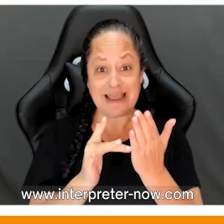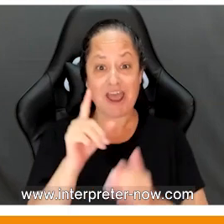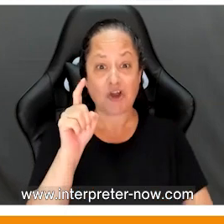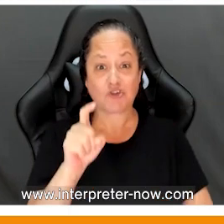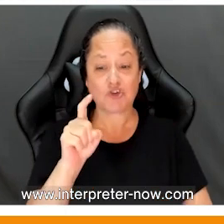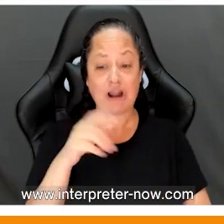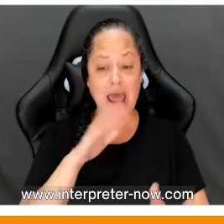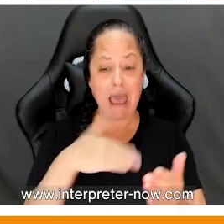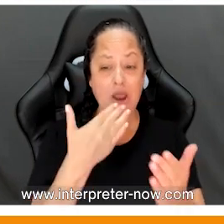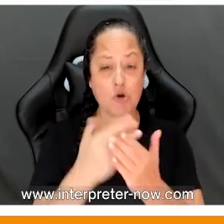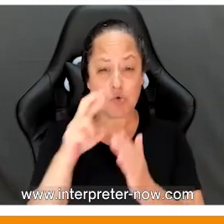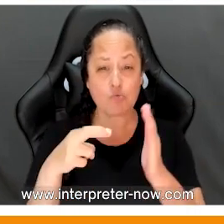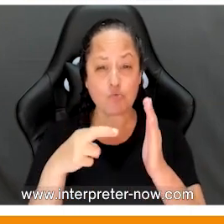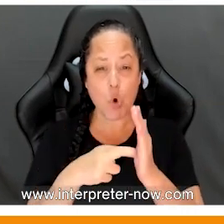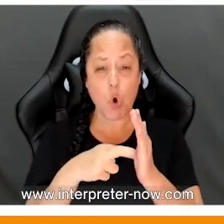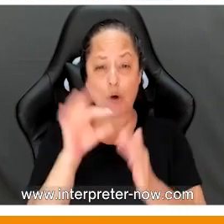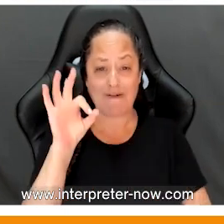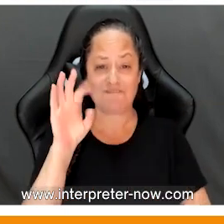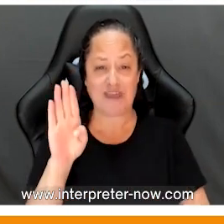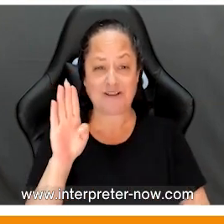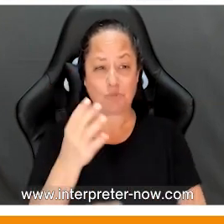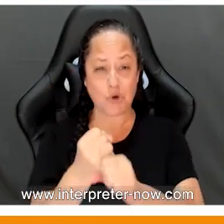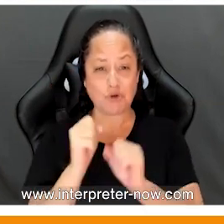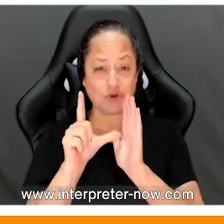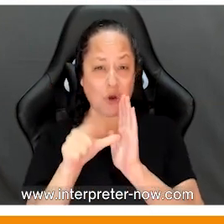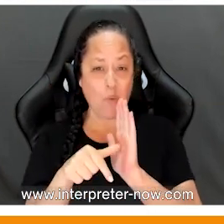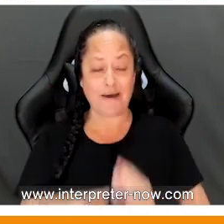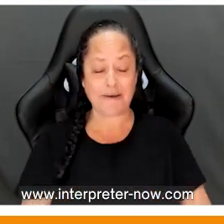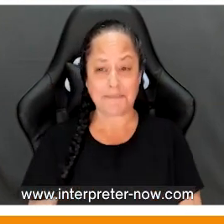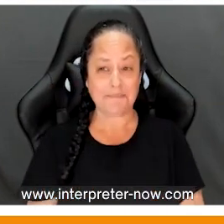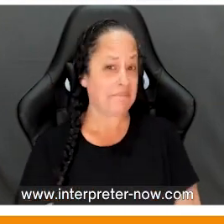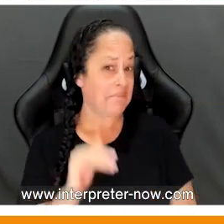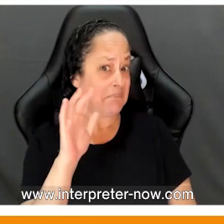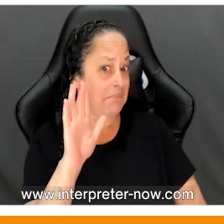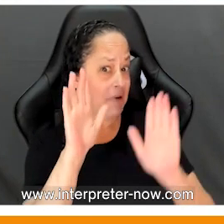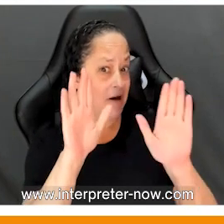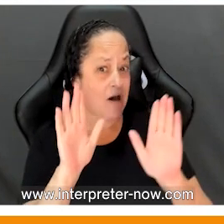So eventually, I landed a role at Facebook just a while ago. Awesome.